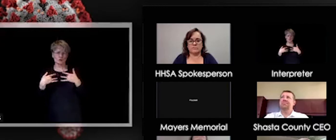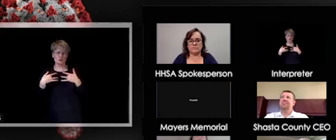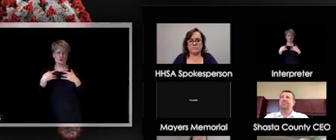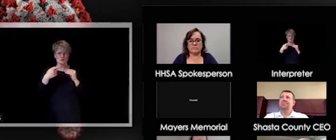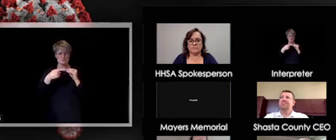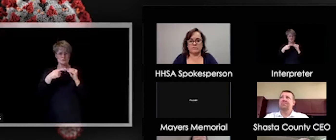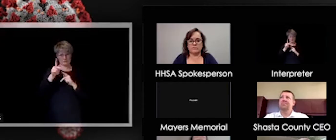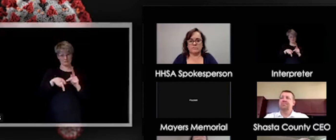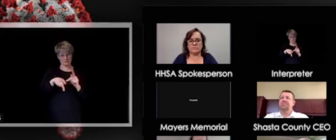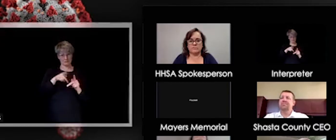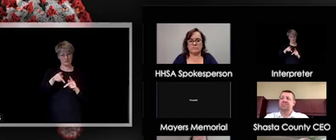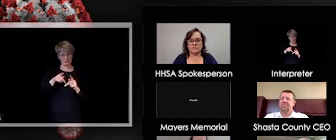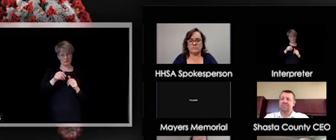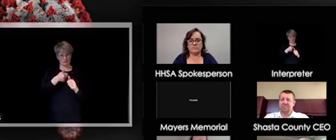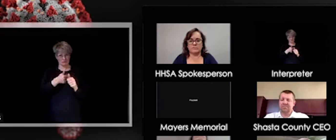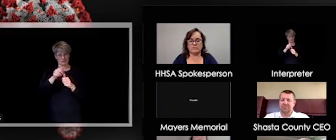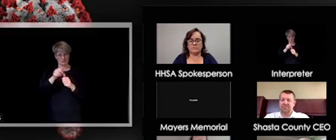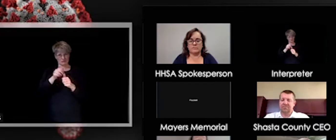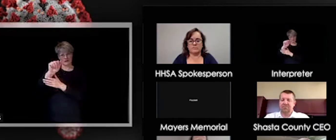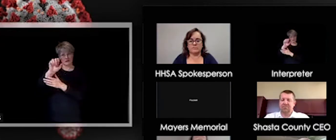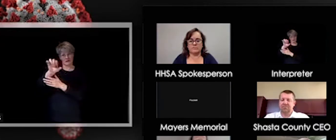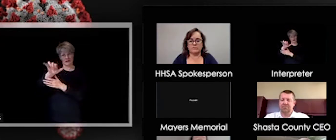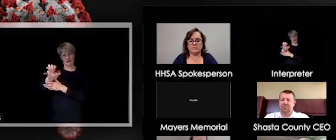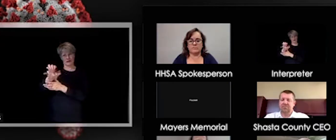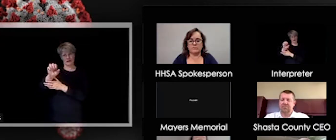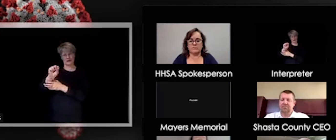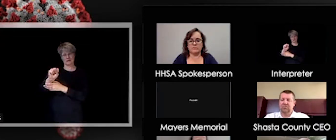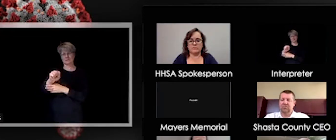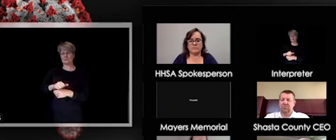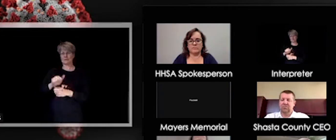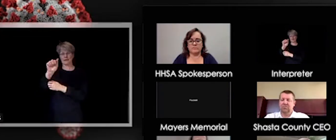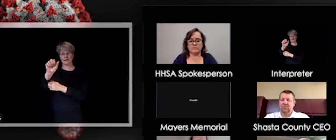spreading the virus. We have seen several asymptomatic cases pop up here in the last